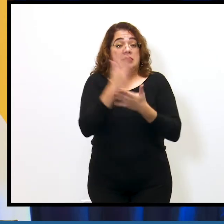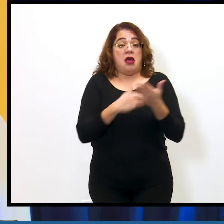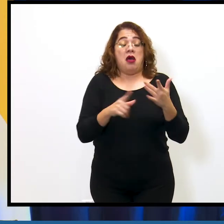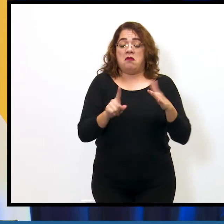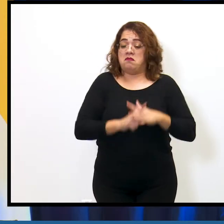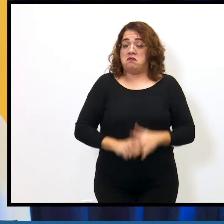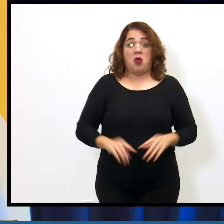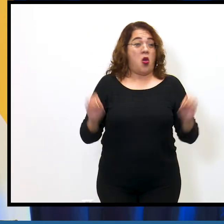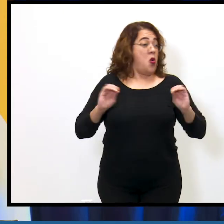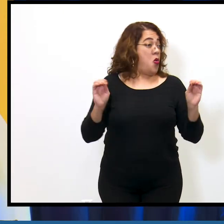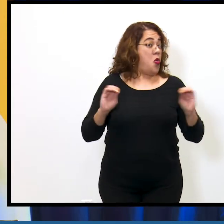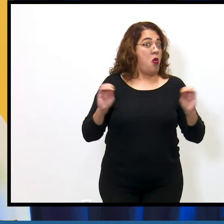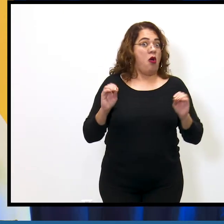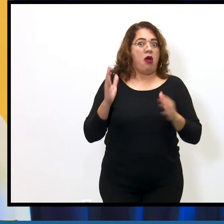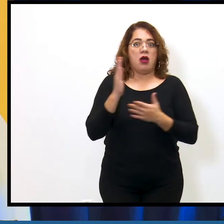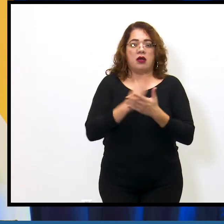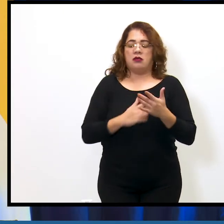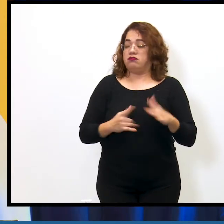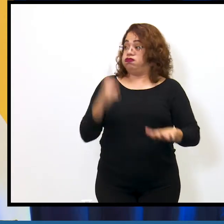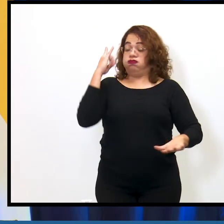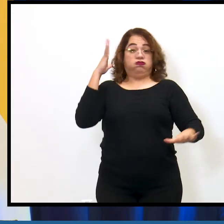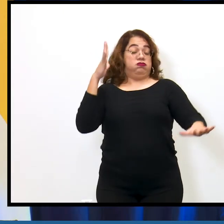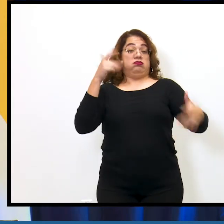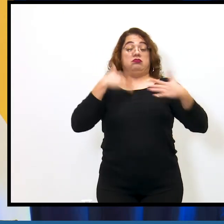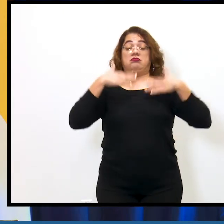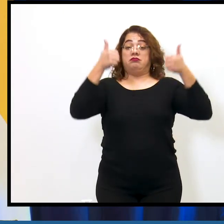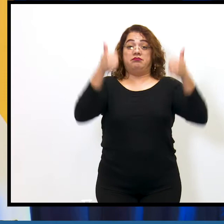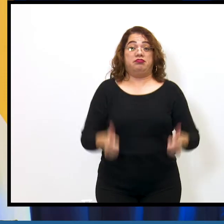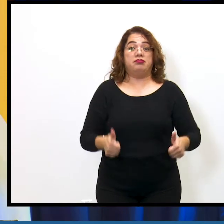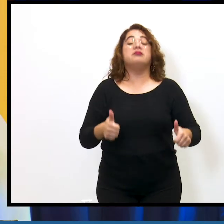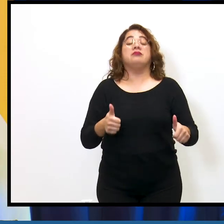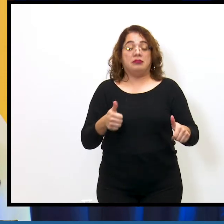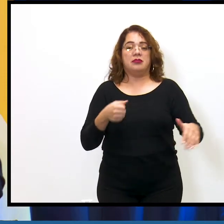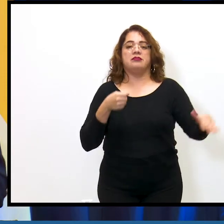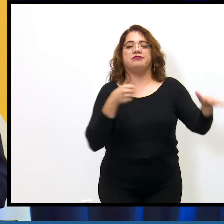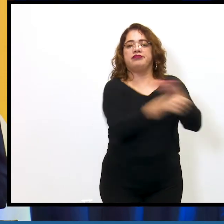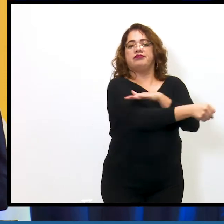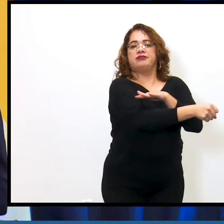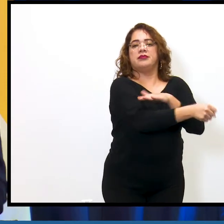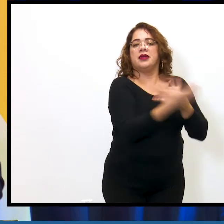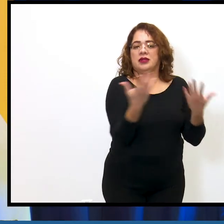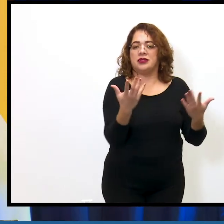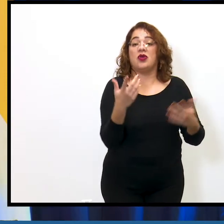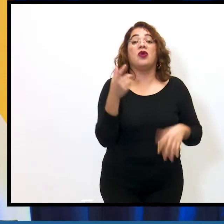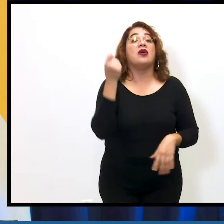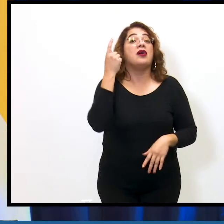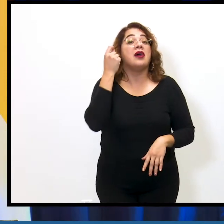we will see the impacts of Christmas eve and Christmas not next week,